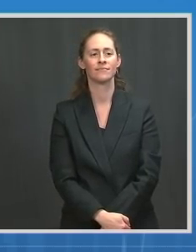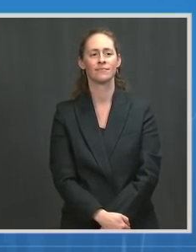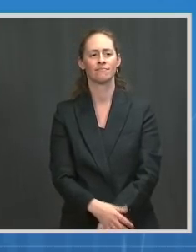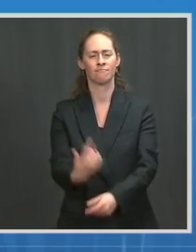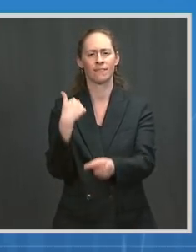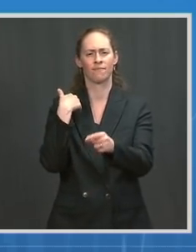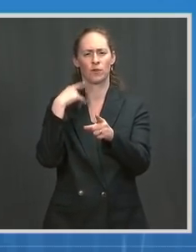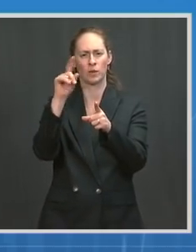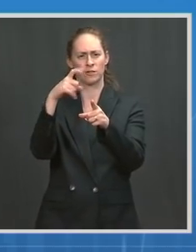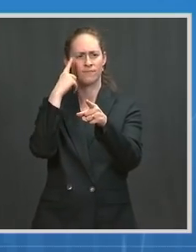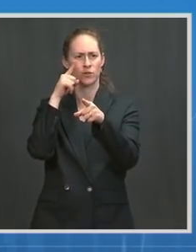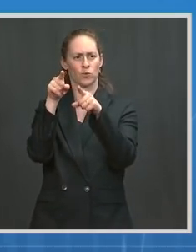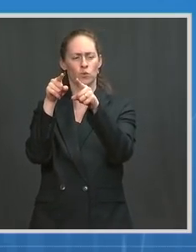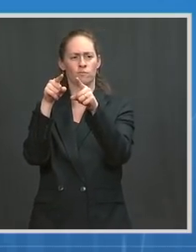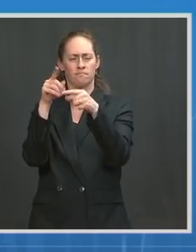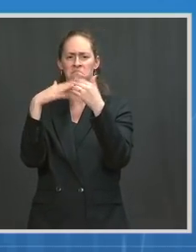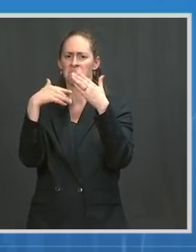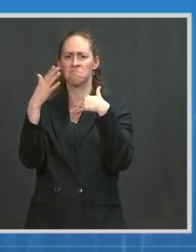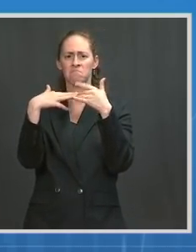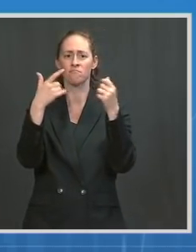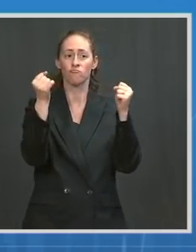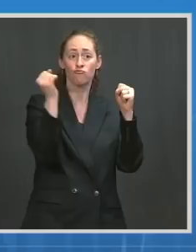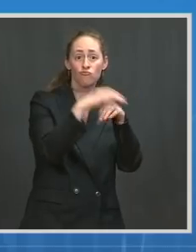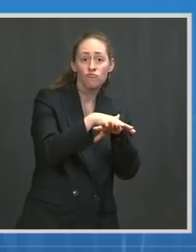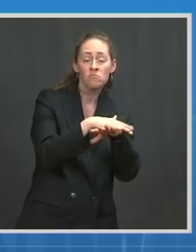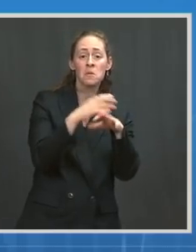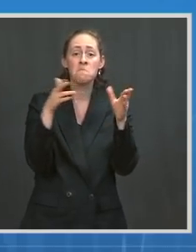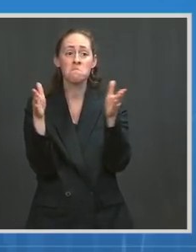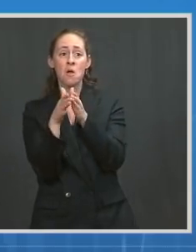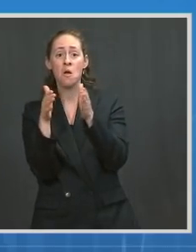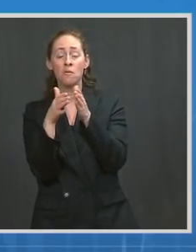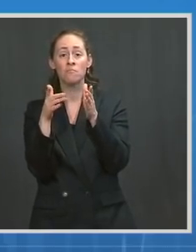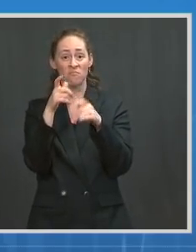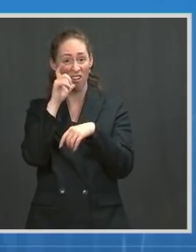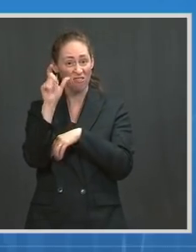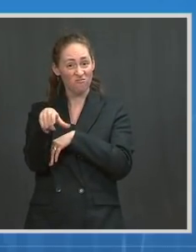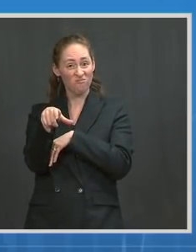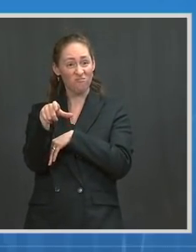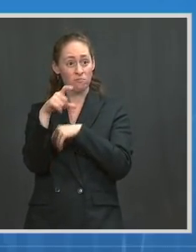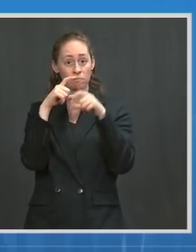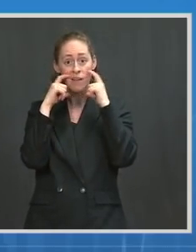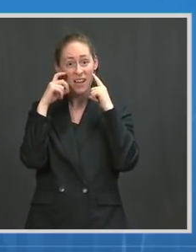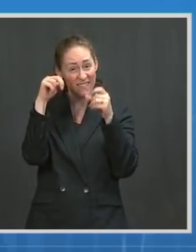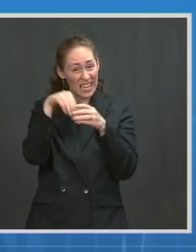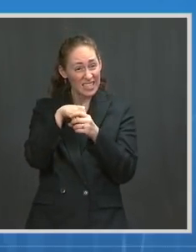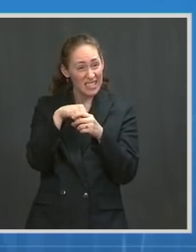and "even if indoors," you don't have to wear a mask. I noticed that you did not list exceptions